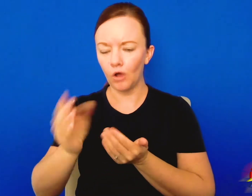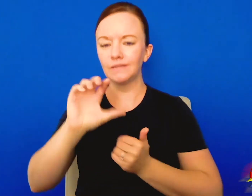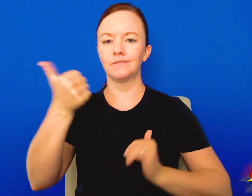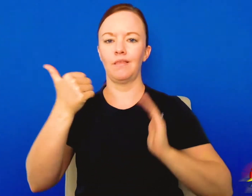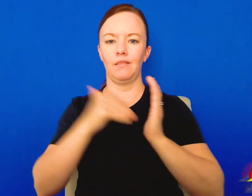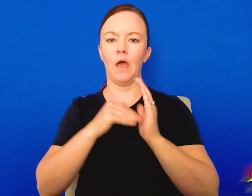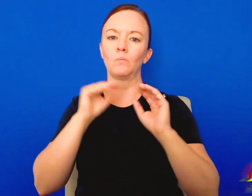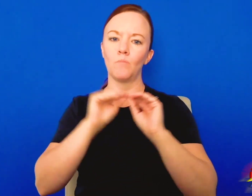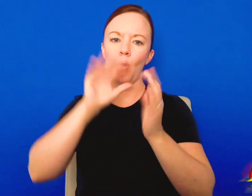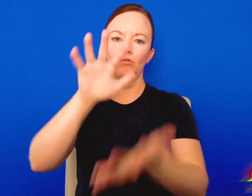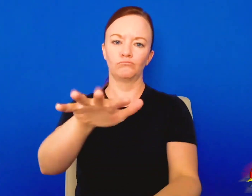10,000 MORE.